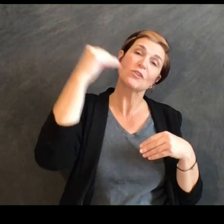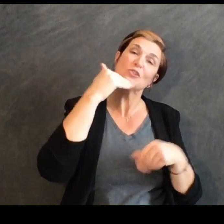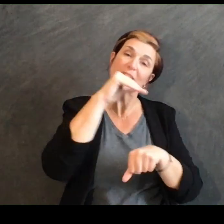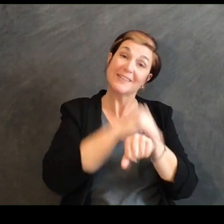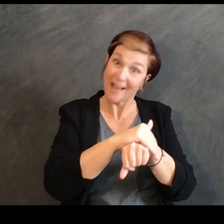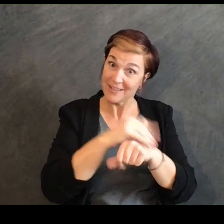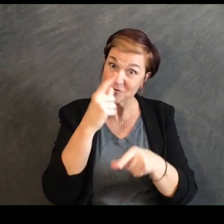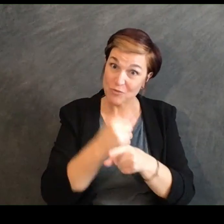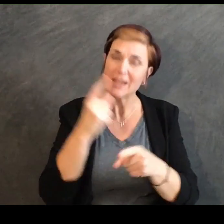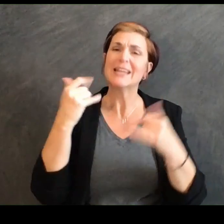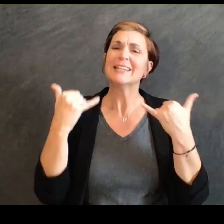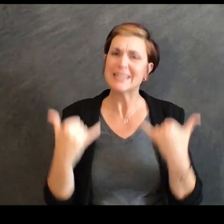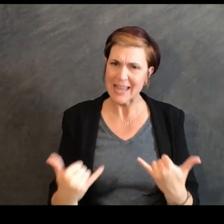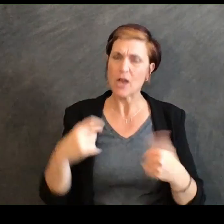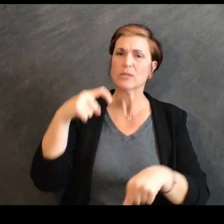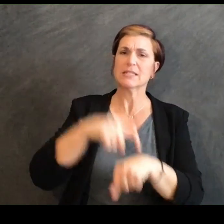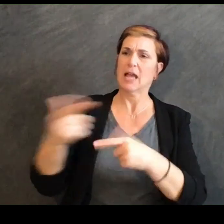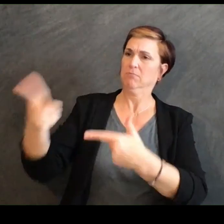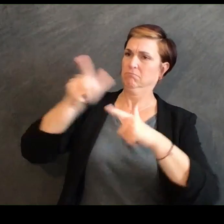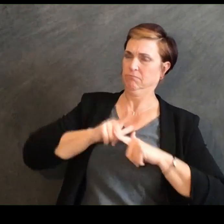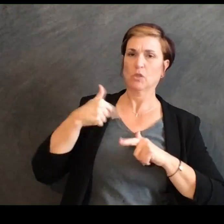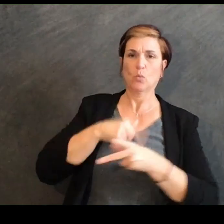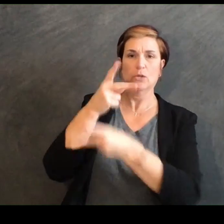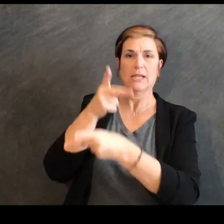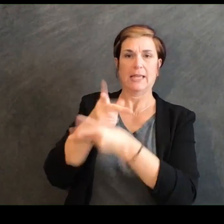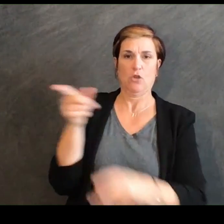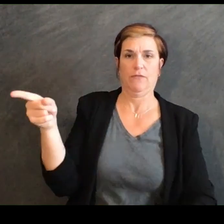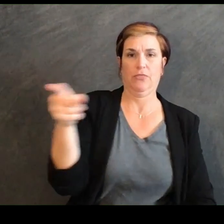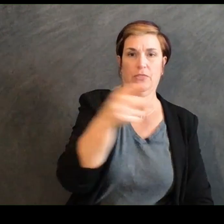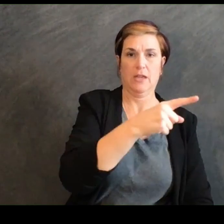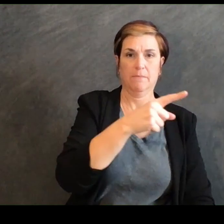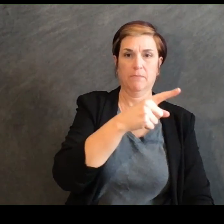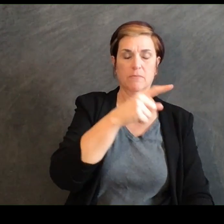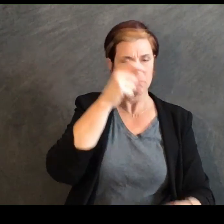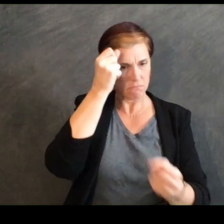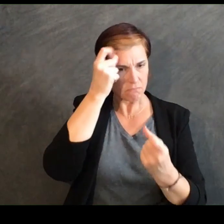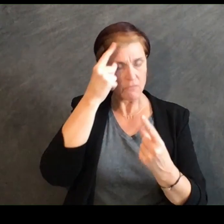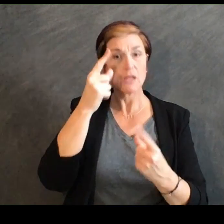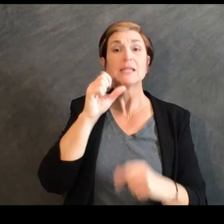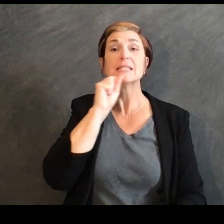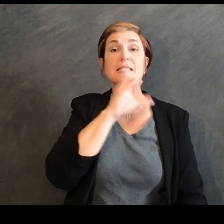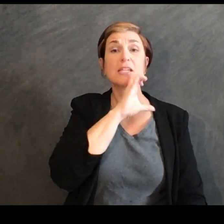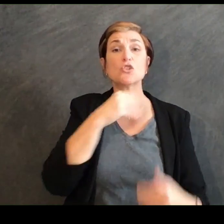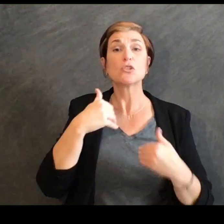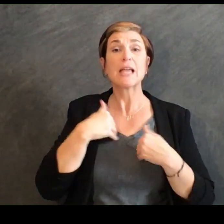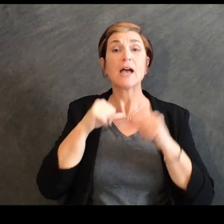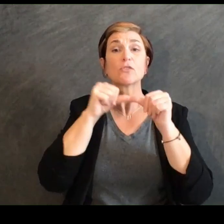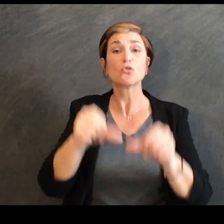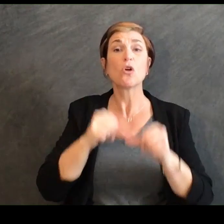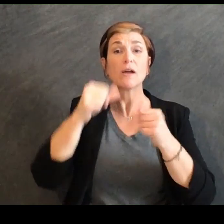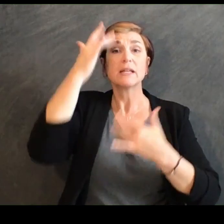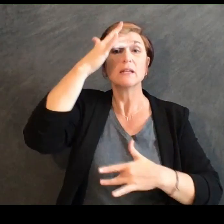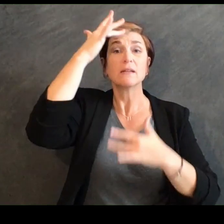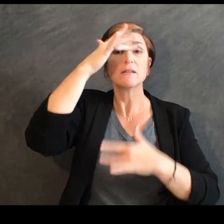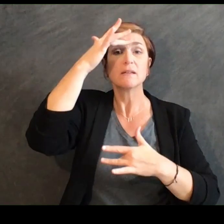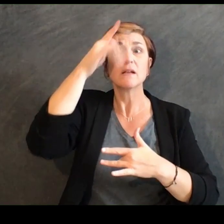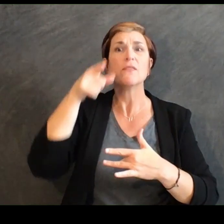and now it's time for us to be there for them and to recognize that seniors with chronic health conditions are the most vulnerable and Americans can make a